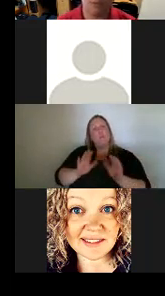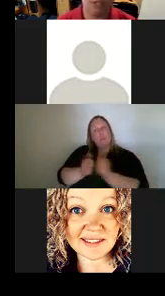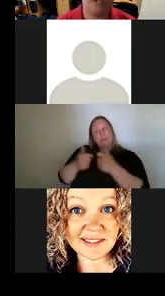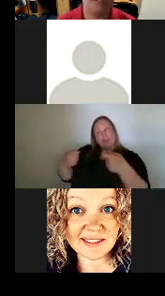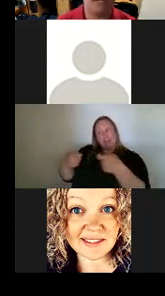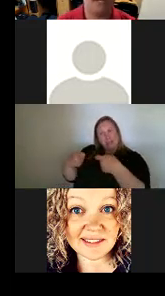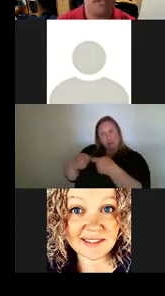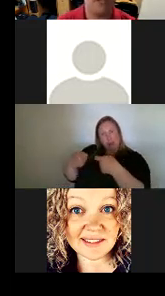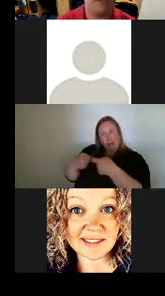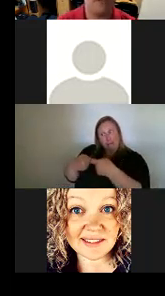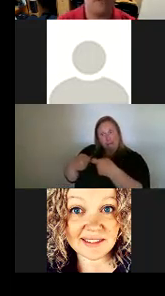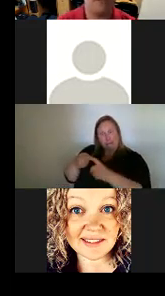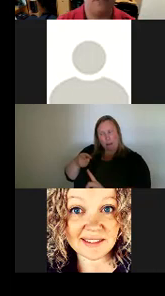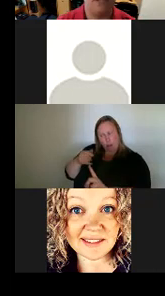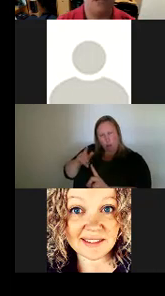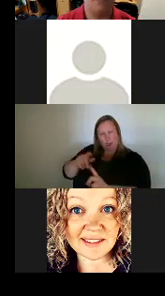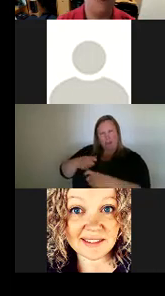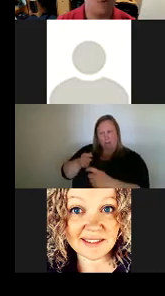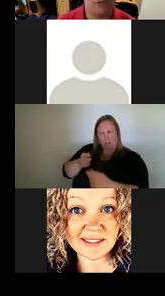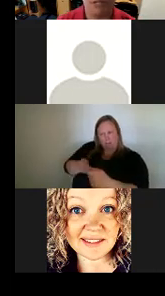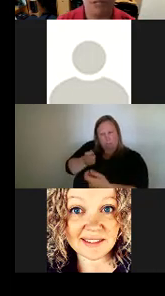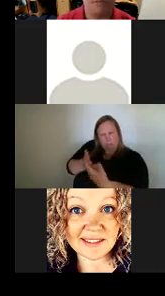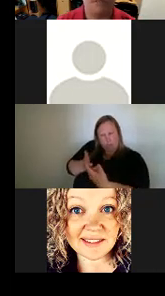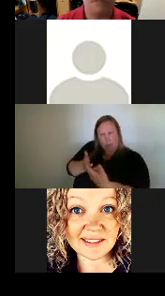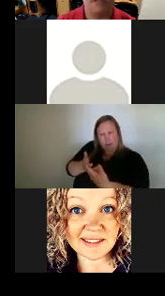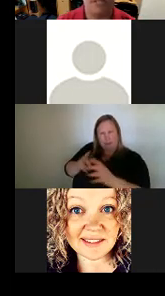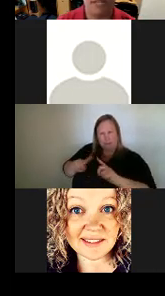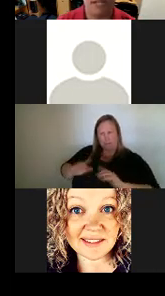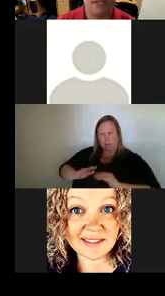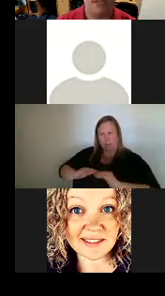TO ADJUST. THE COLOR ADJUSTMENTS AND LIGHTING.